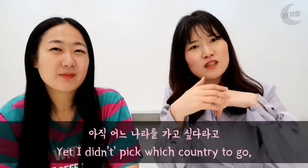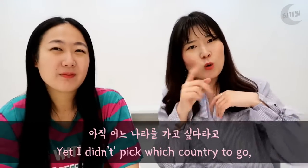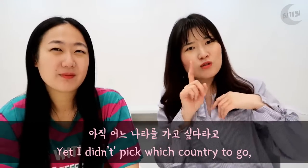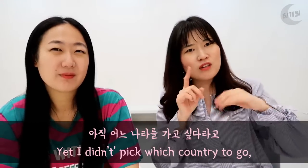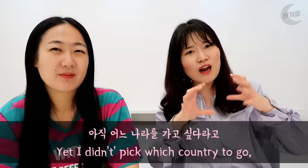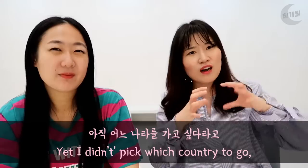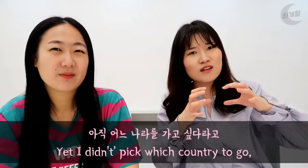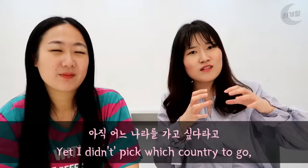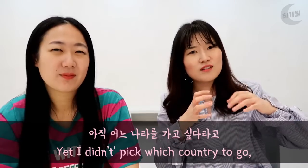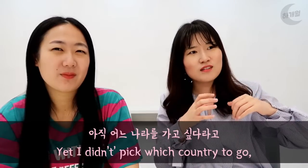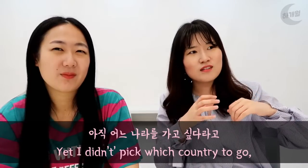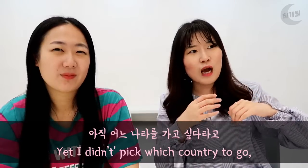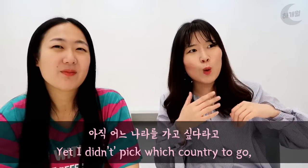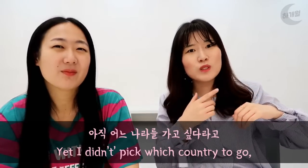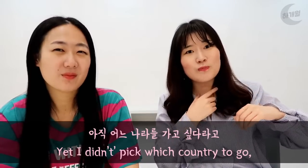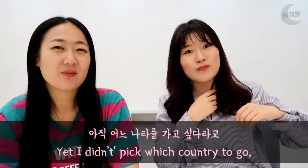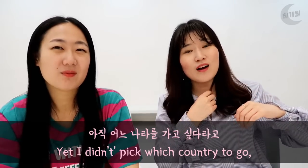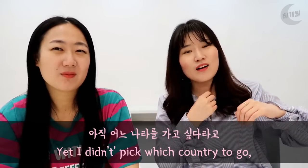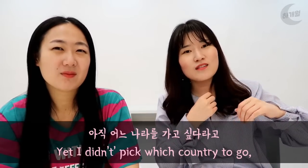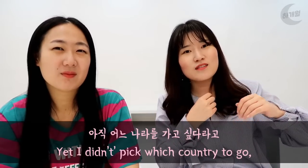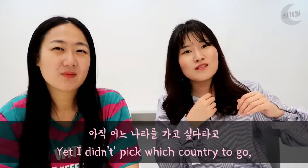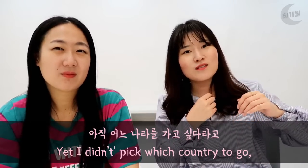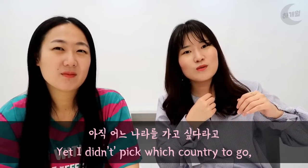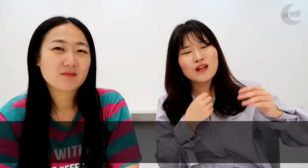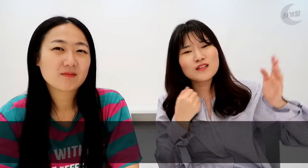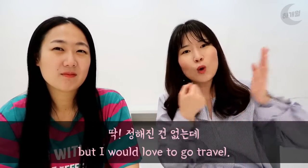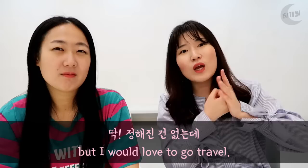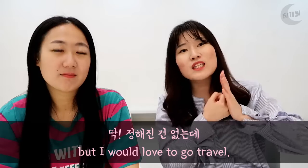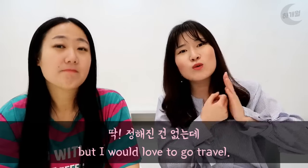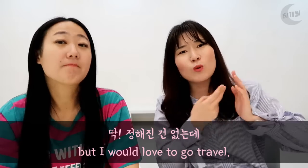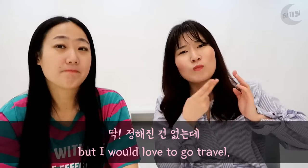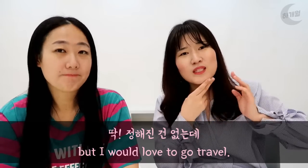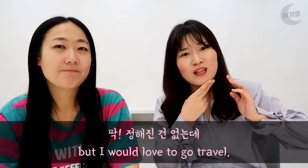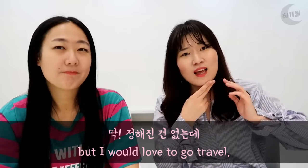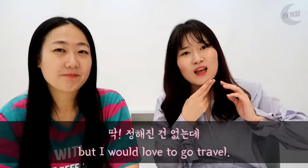Yet I didn’t’ pick which country to go, but I would love to go travel.